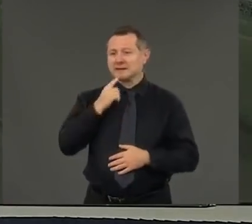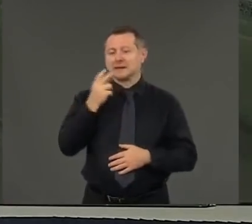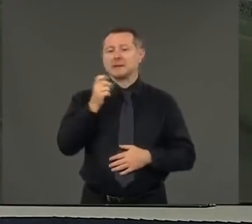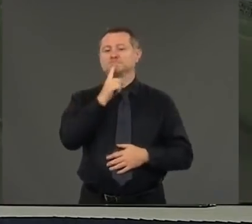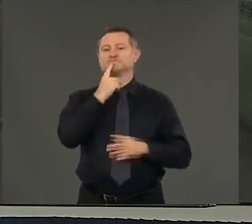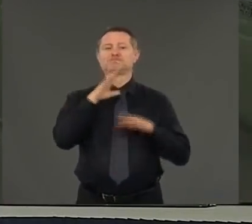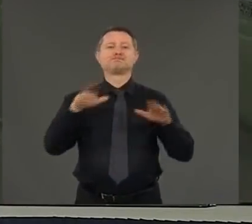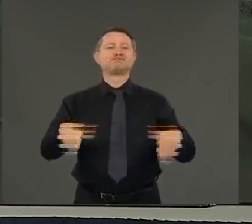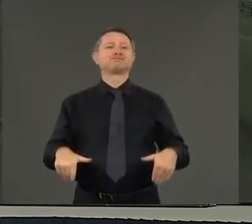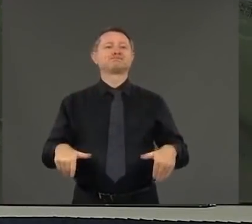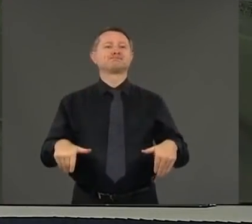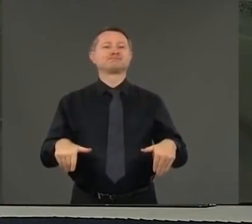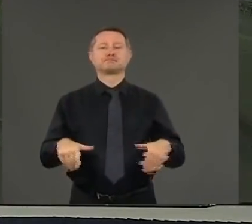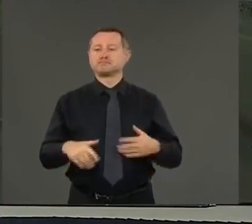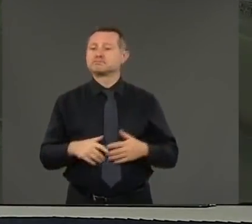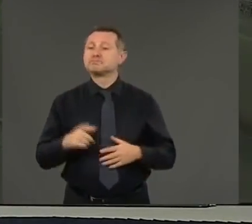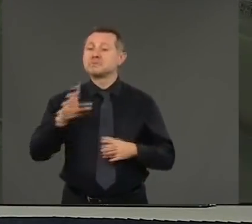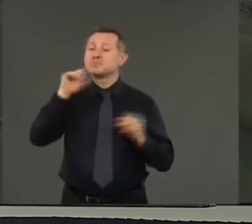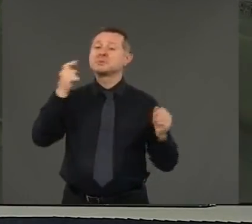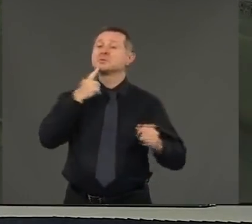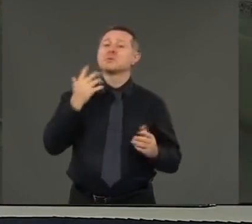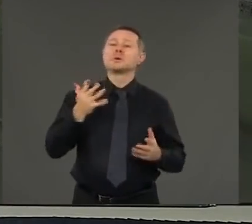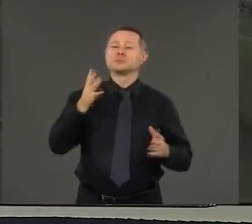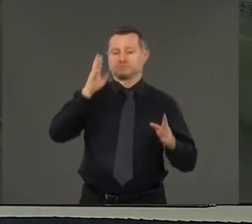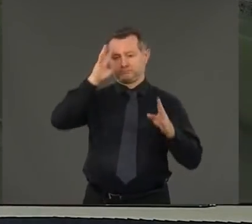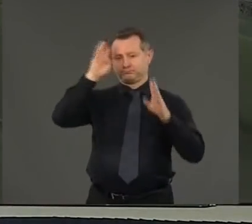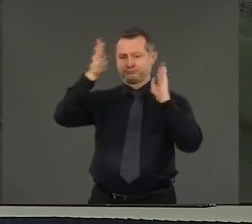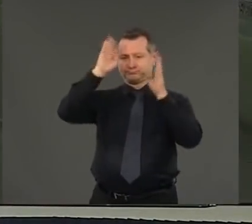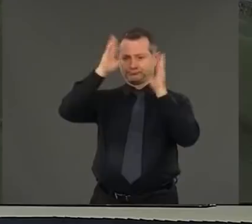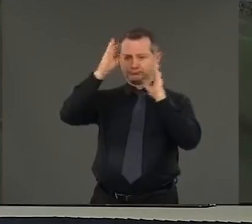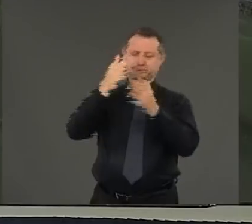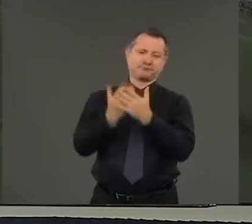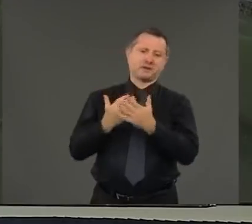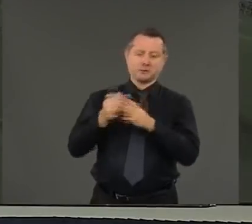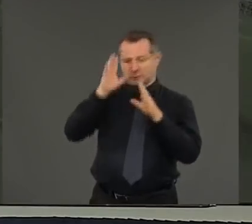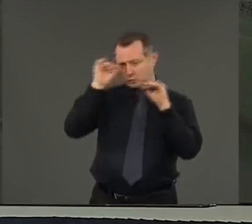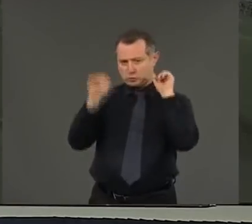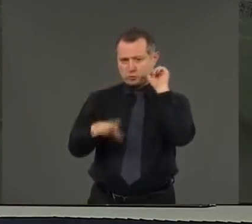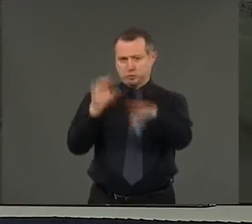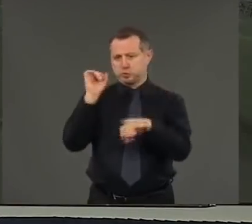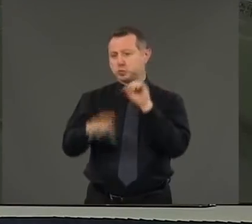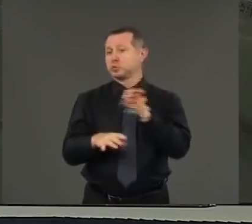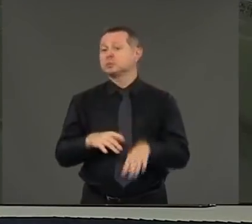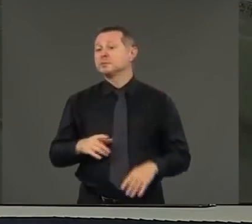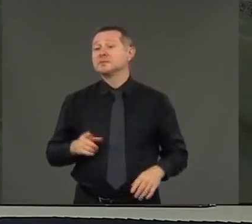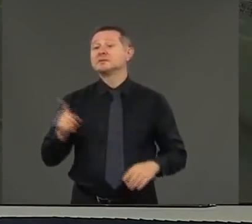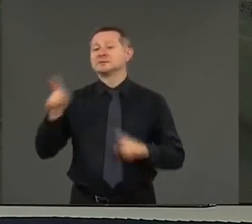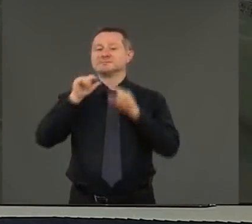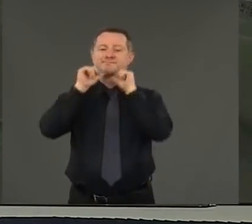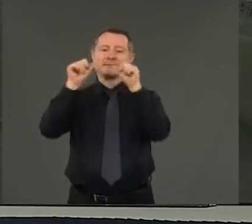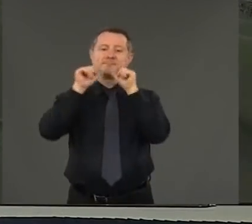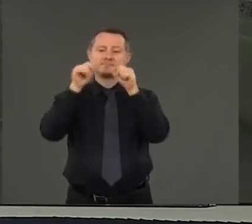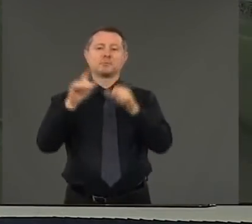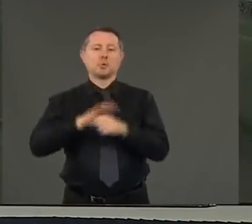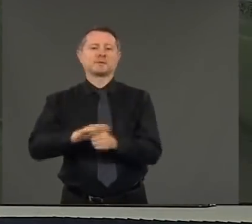99.9% --eZ@ñzzE HAD HIS FDA COMMISSIONER ON THE6xnS SAID IS THE PRESIDENT RIGHT AND HE WOULDN'T SAY THE PRESIDENT IS RIGHT. HE MAKES UP FACTS.